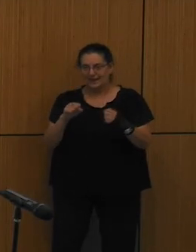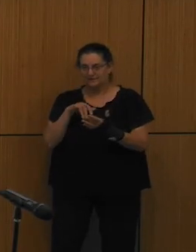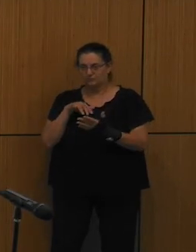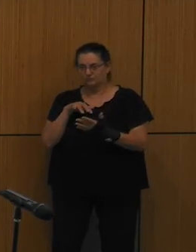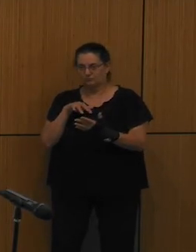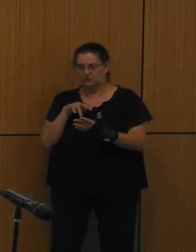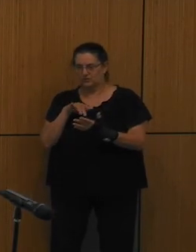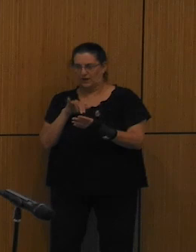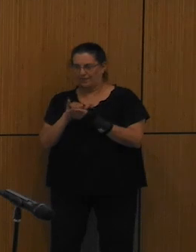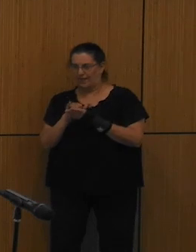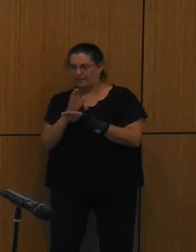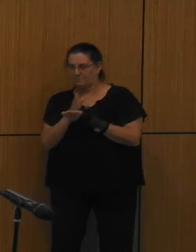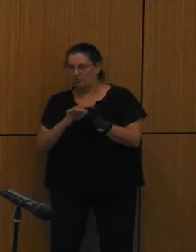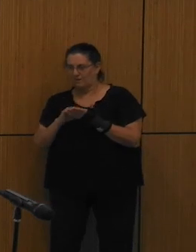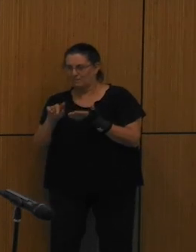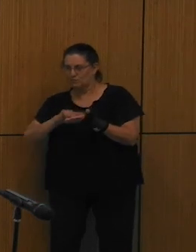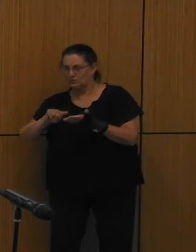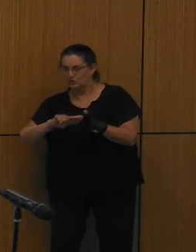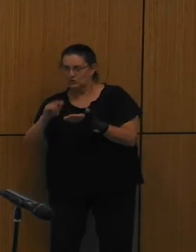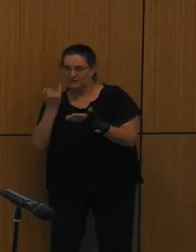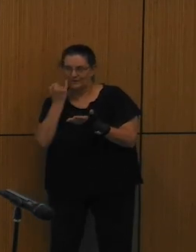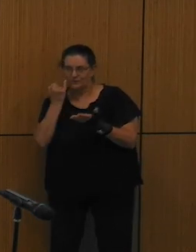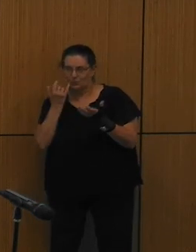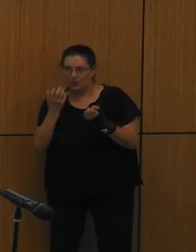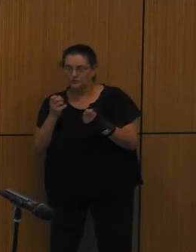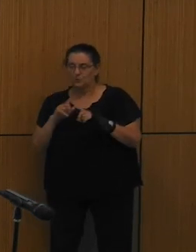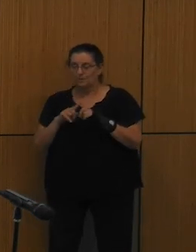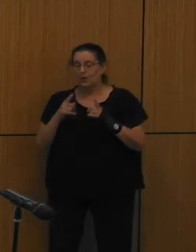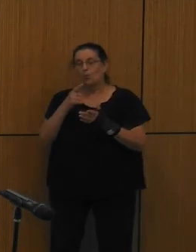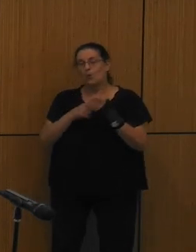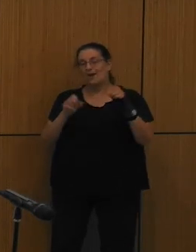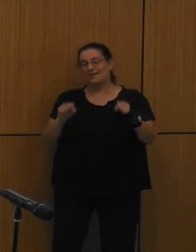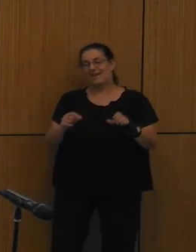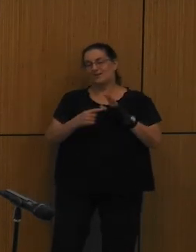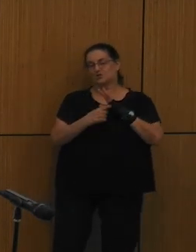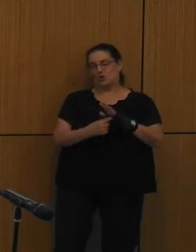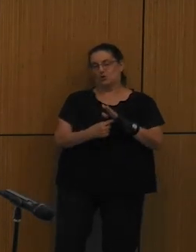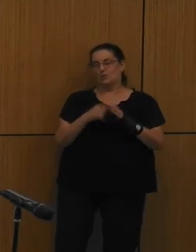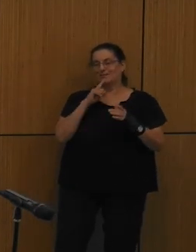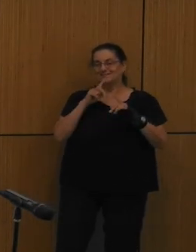But what I do have, to show you, are the different ways that we're able to,